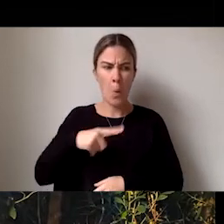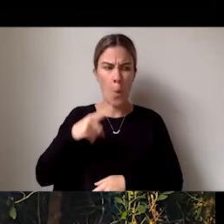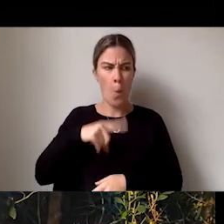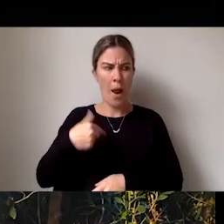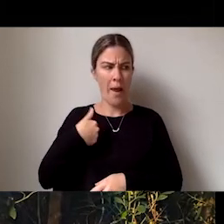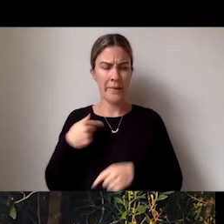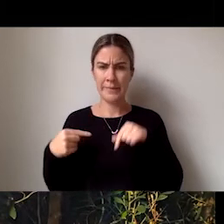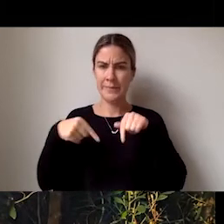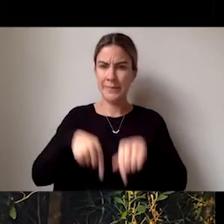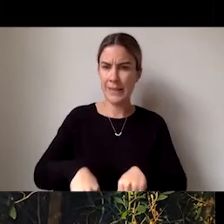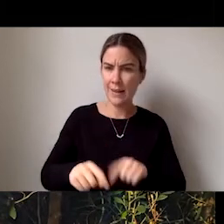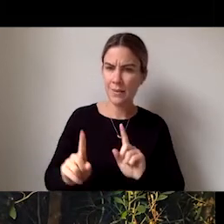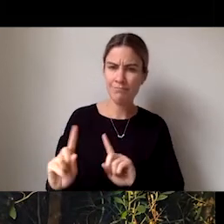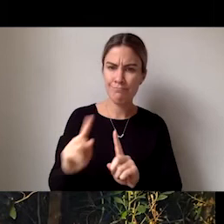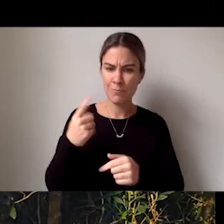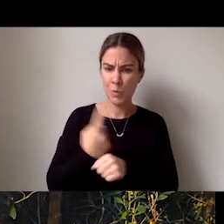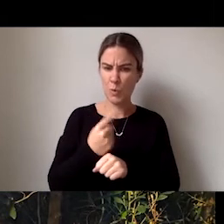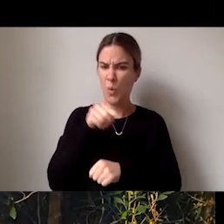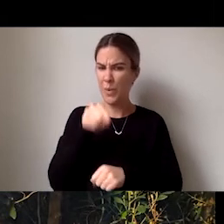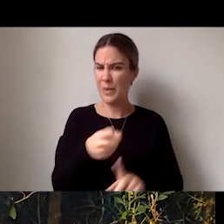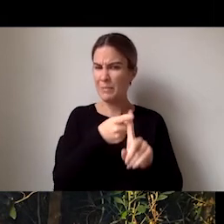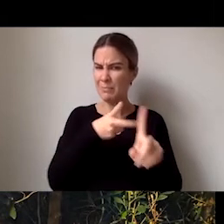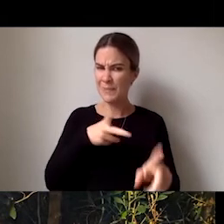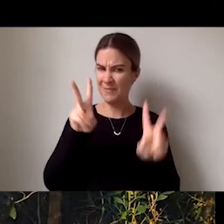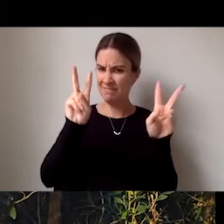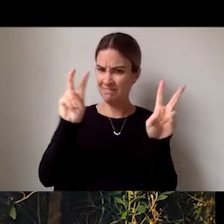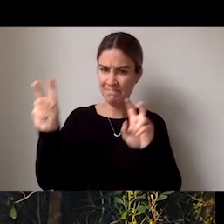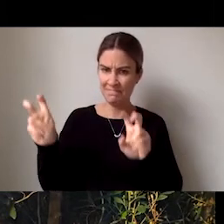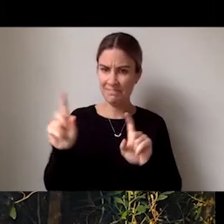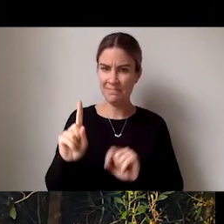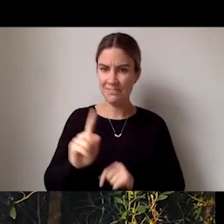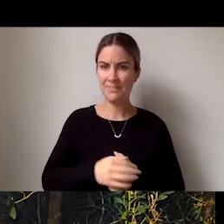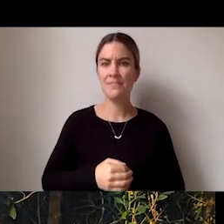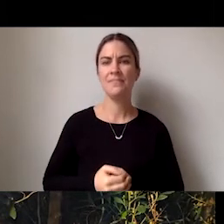Why I'm here talking about this particular topic. I will tell you a bit about my work.